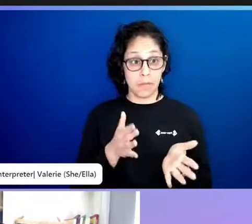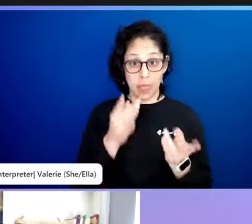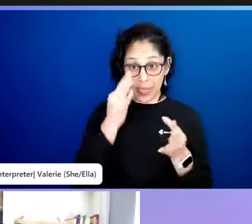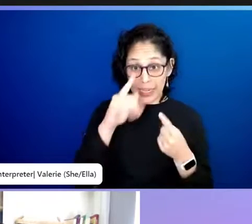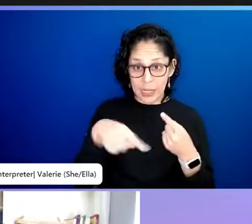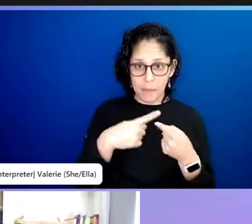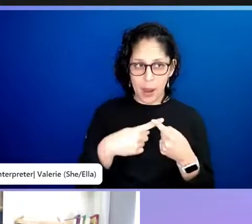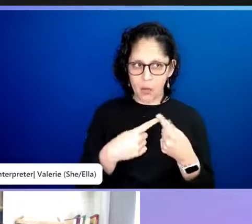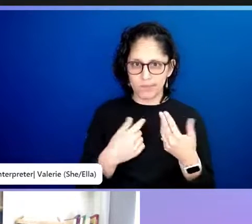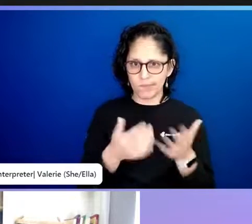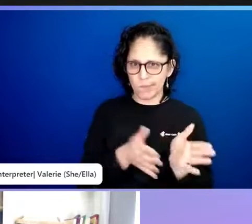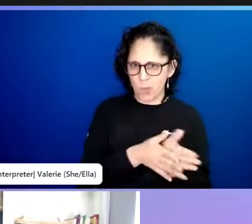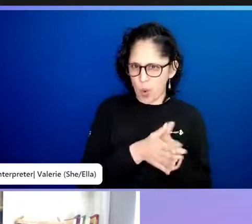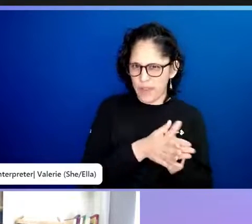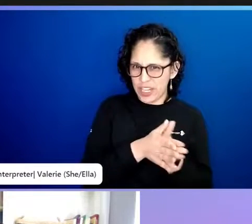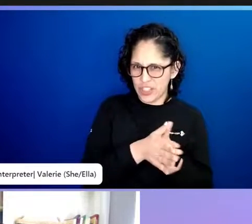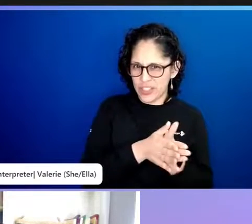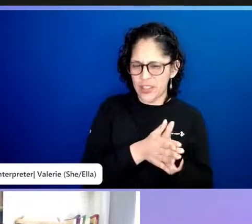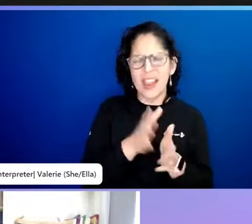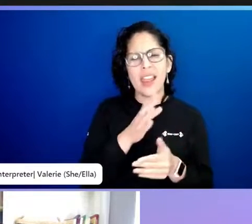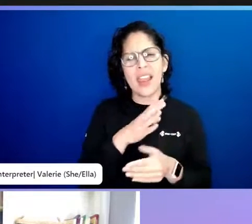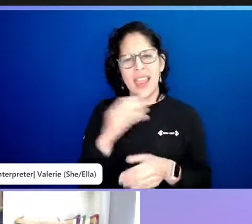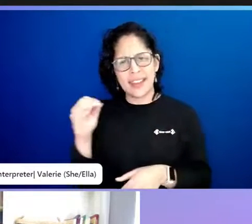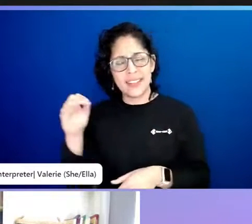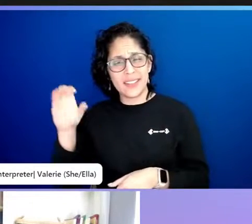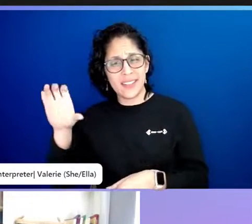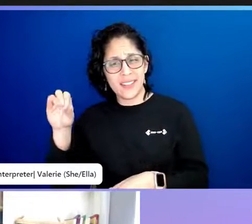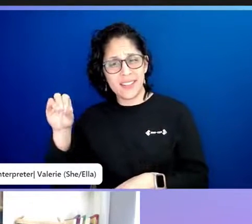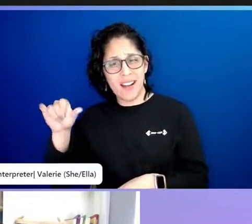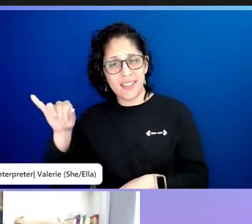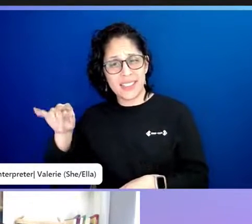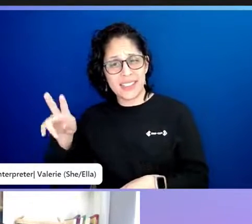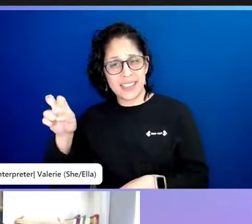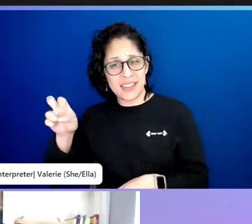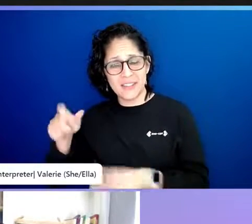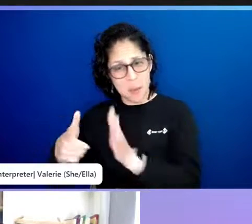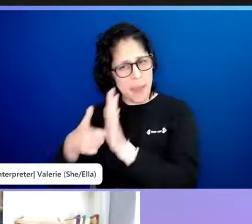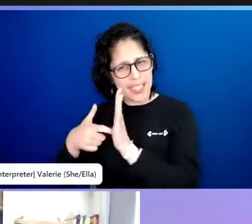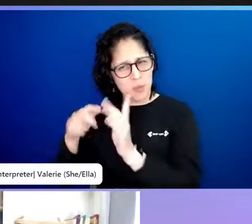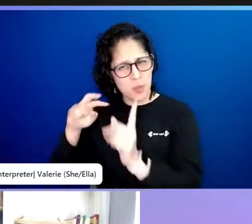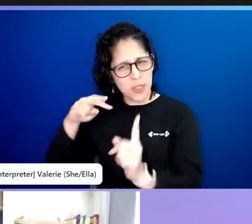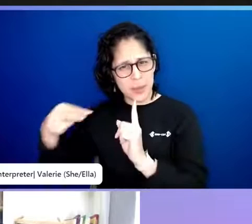and a cognitive demands perspective I would look at it from like what product I'm working on